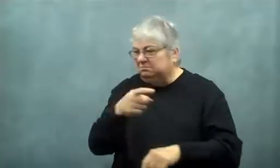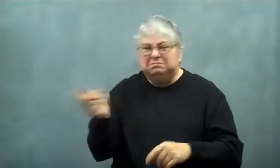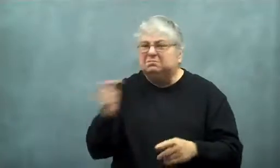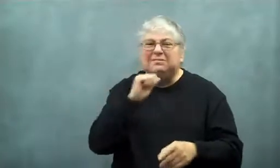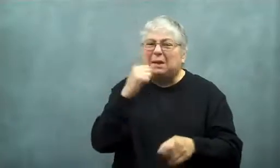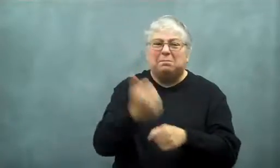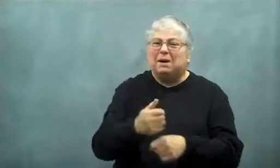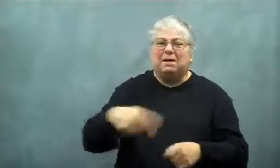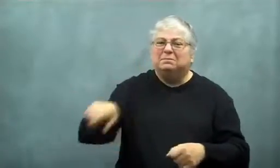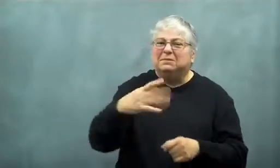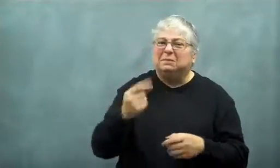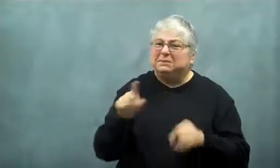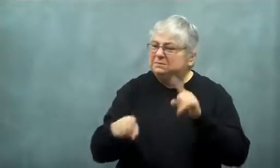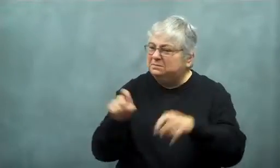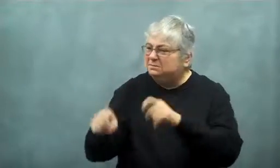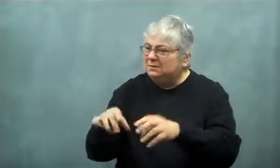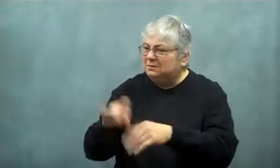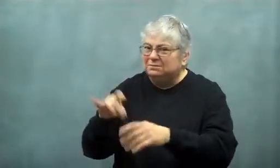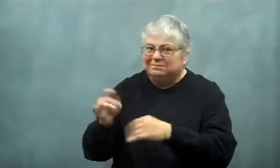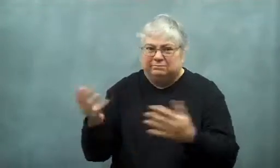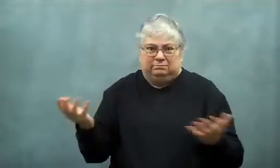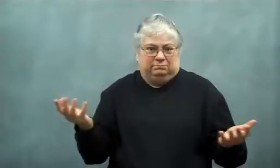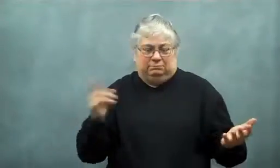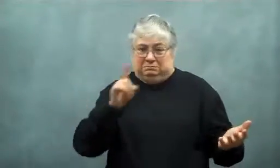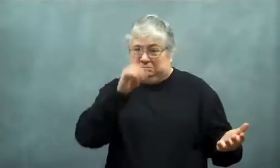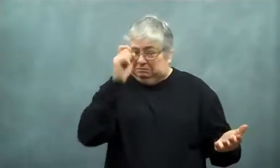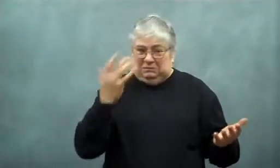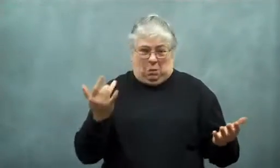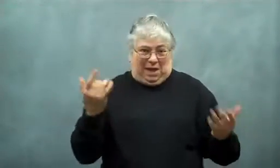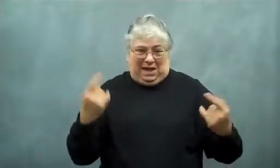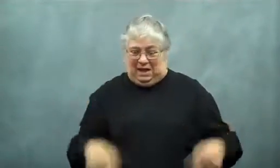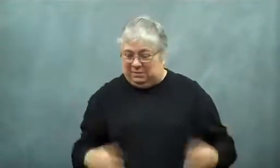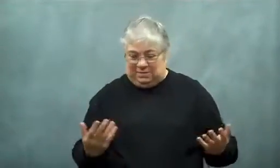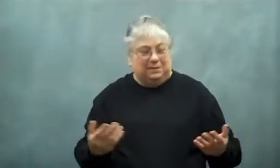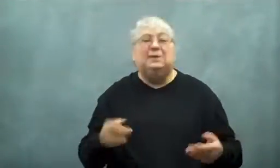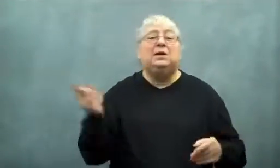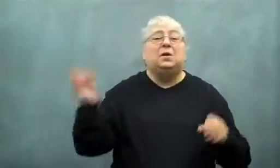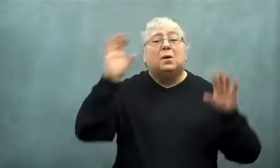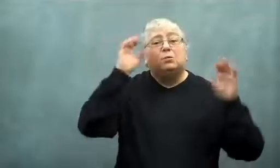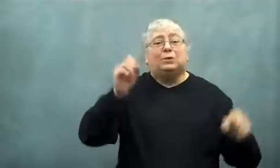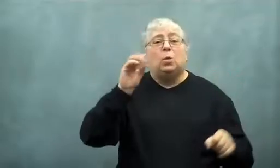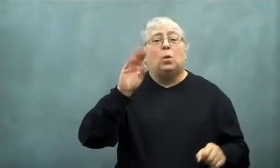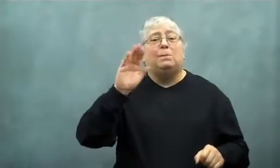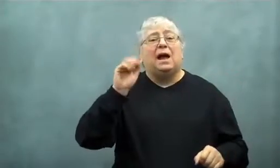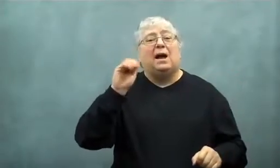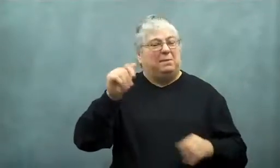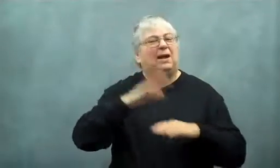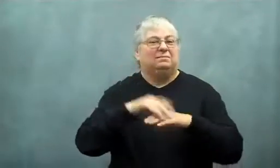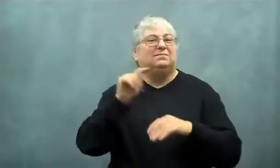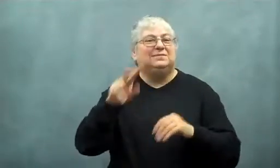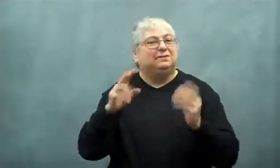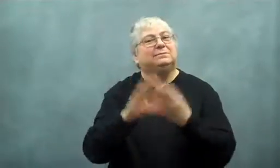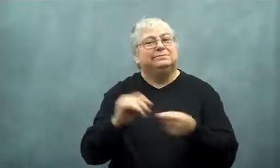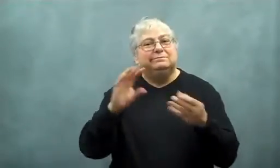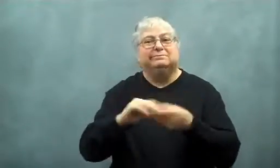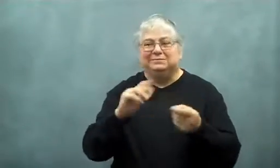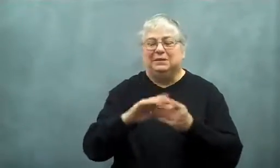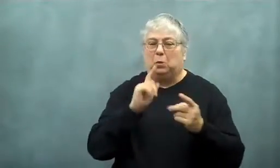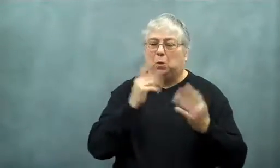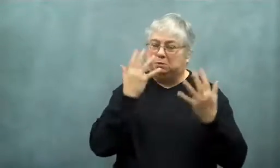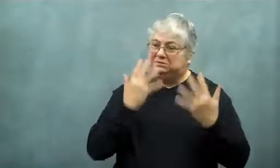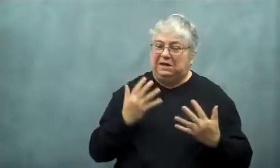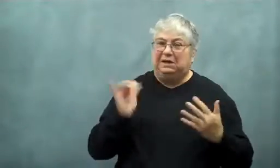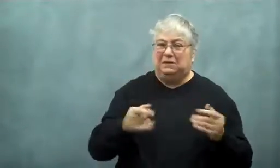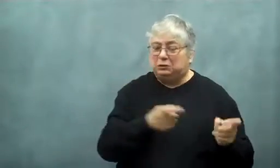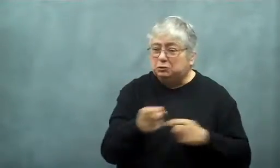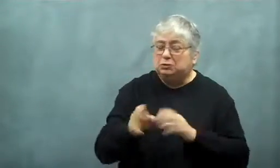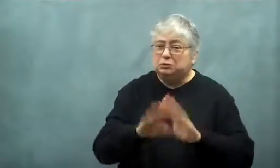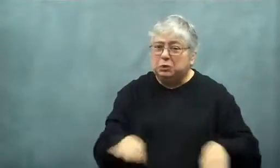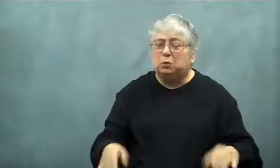They were not involved, but were questioned to find more information.